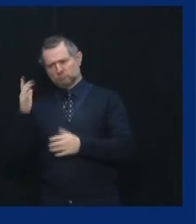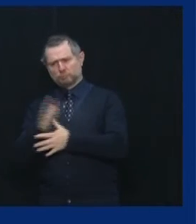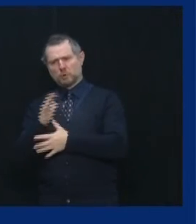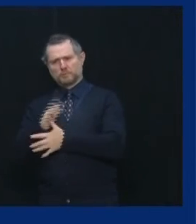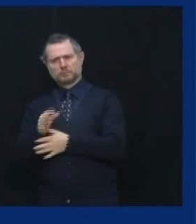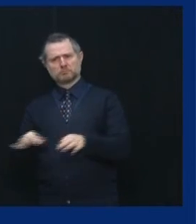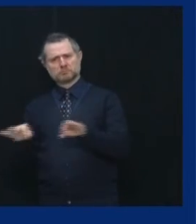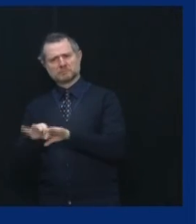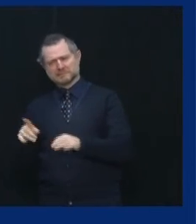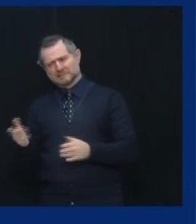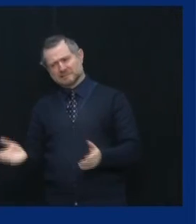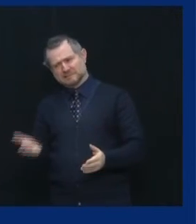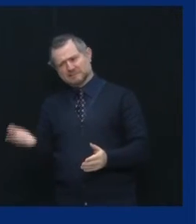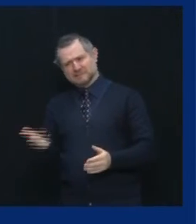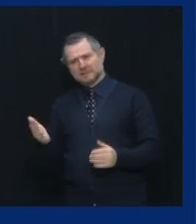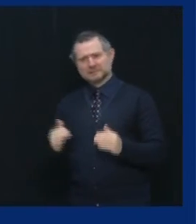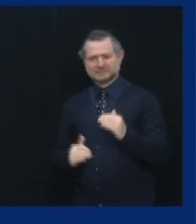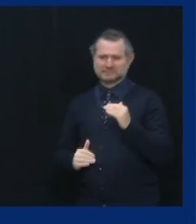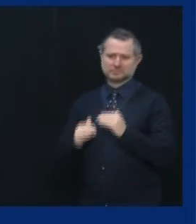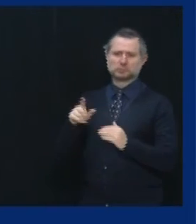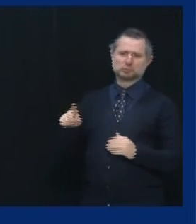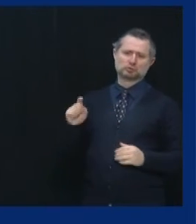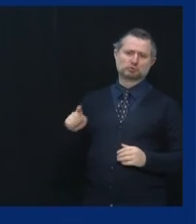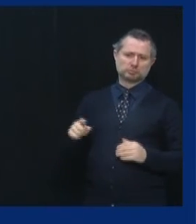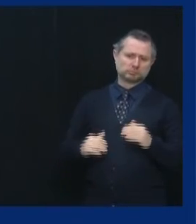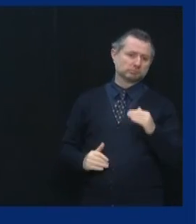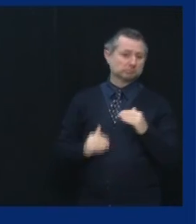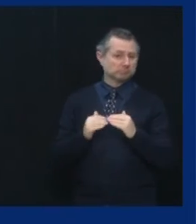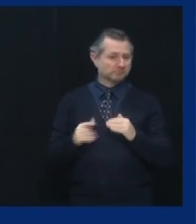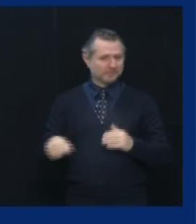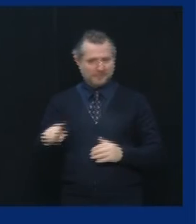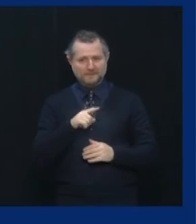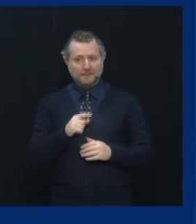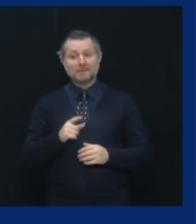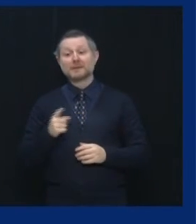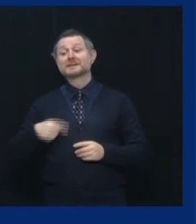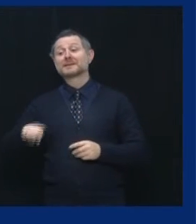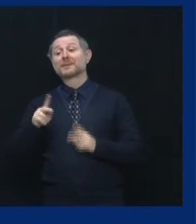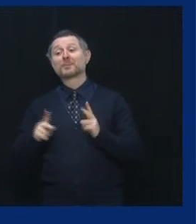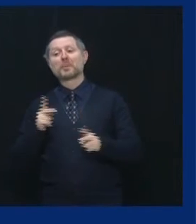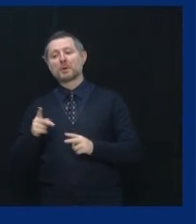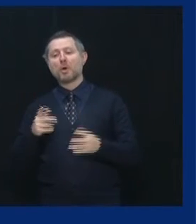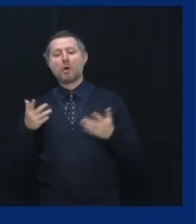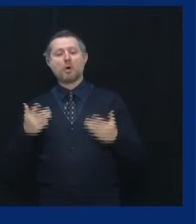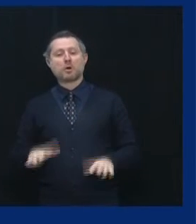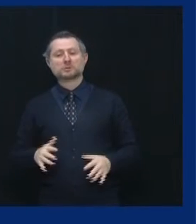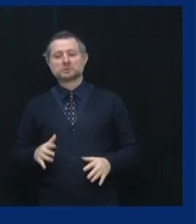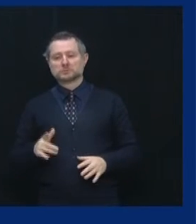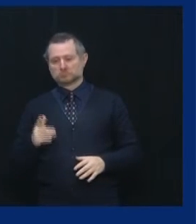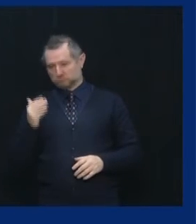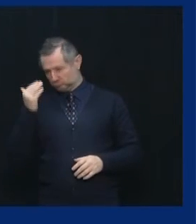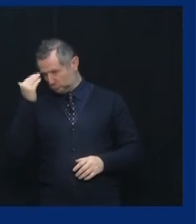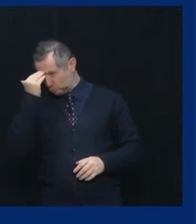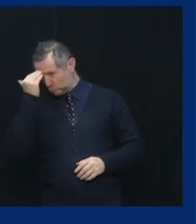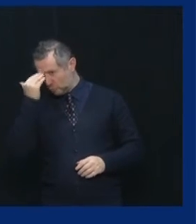COMMUNITY WHICH IS WHERE WE'RE STARTING WE WANT TO MAKE SURE WE